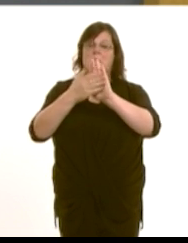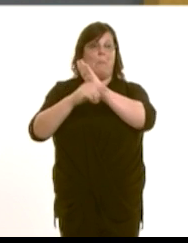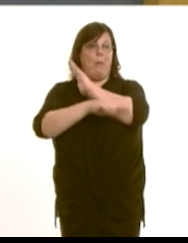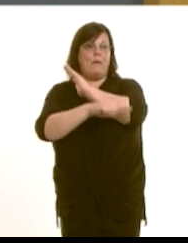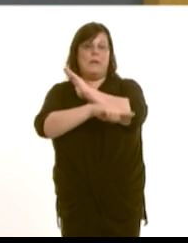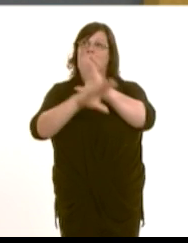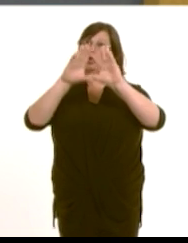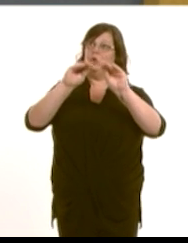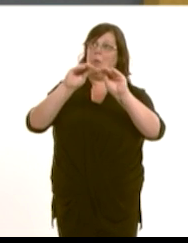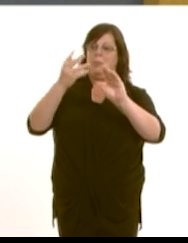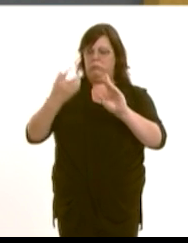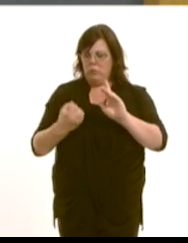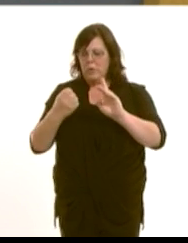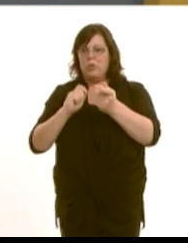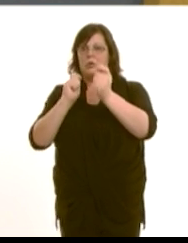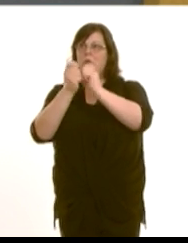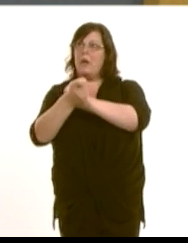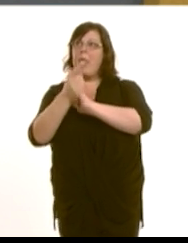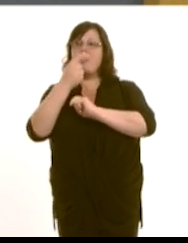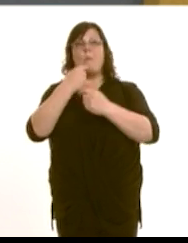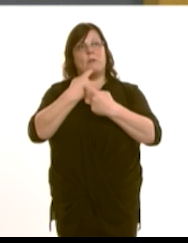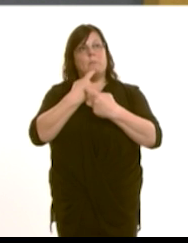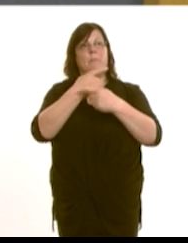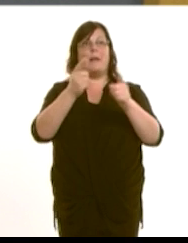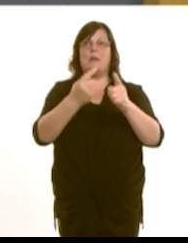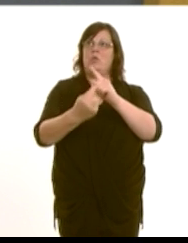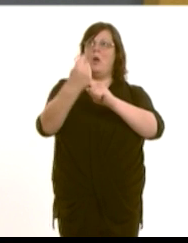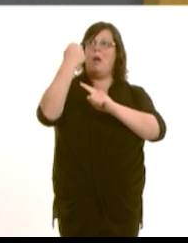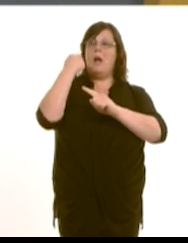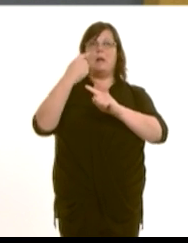adult learners awards last month, at which I presented the life career change award.